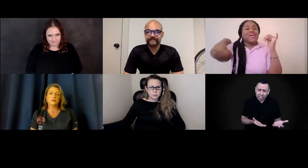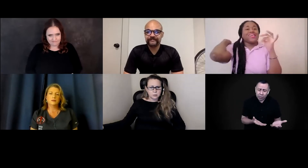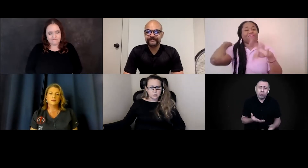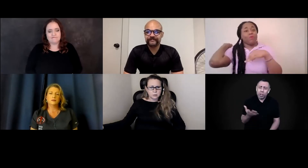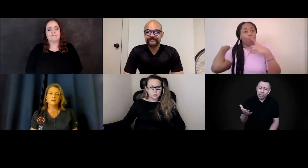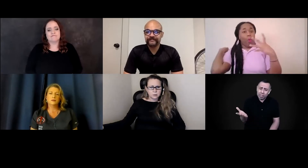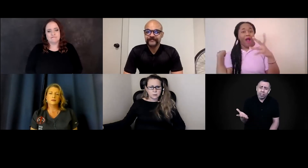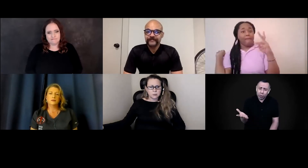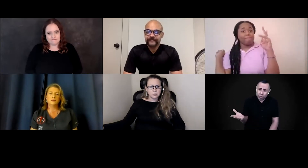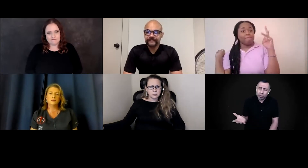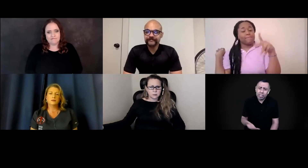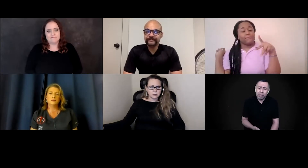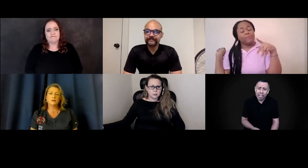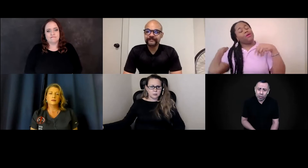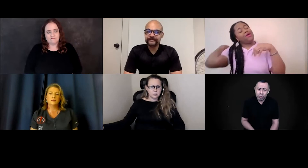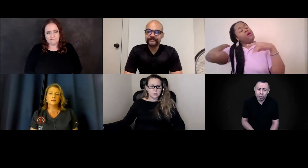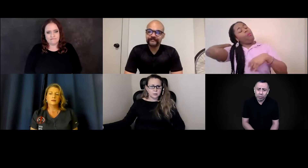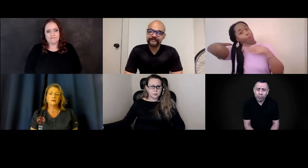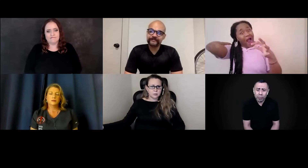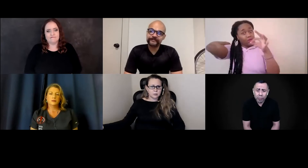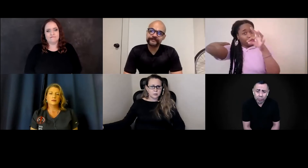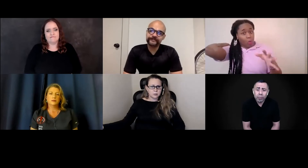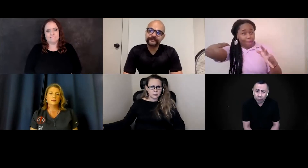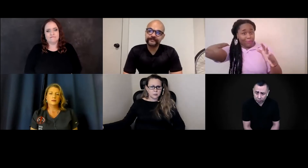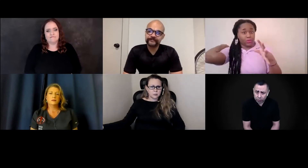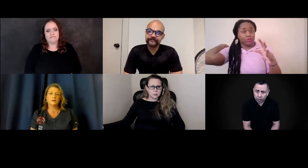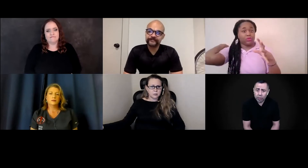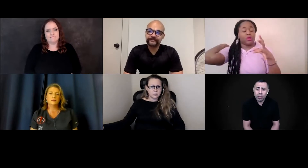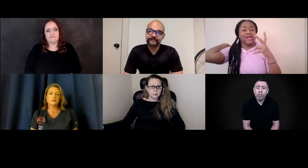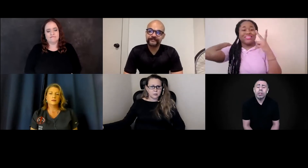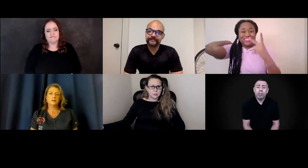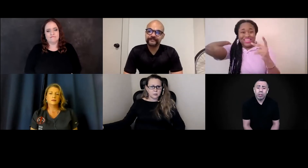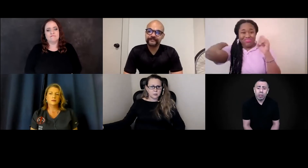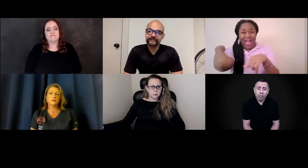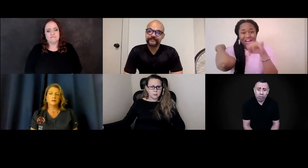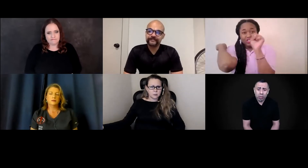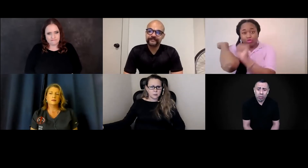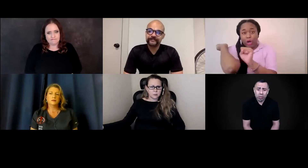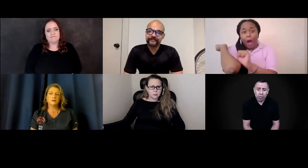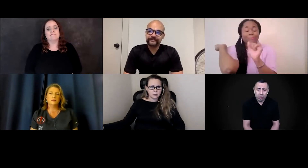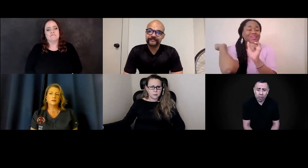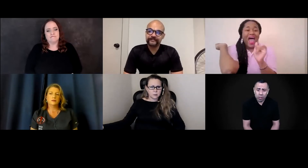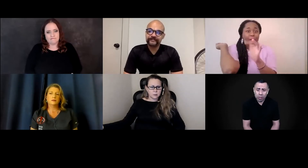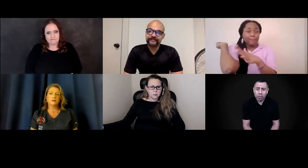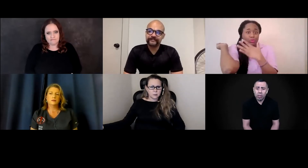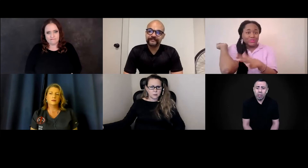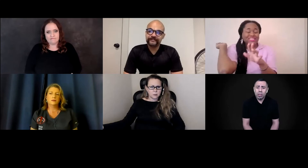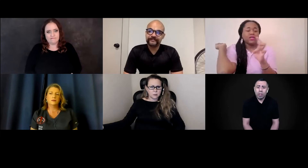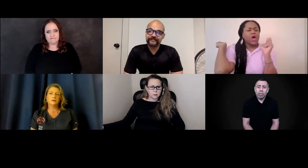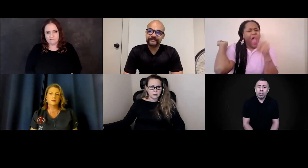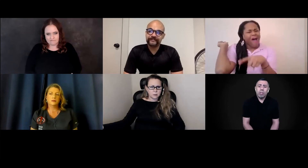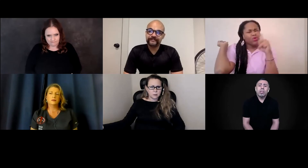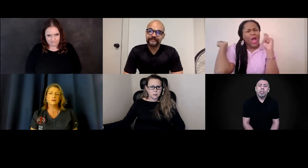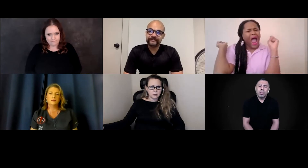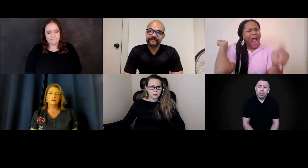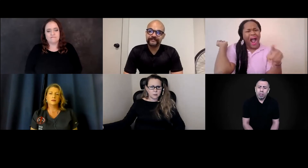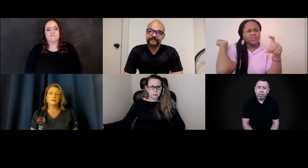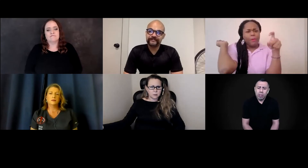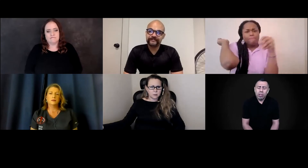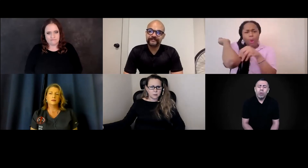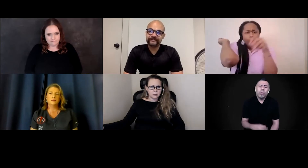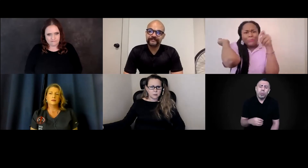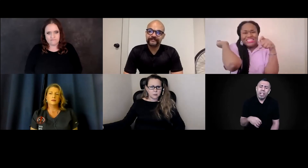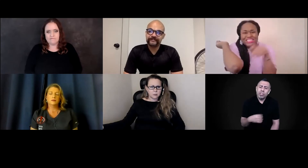like that, you would want, of course, bring in a Black interpreter.